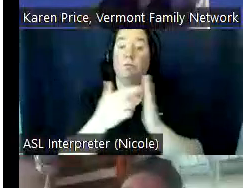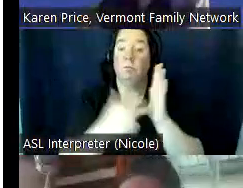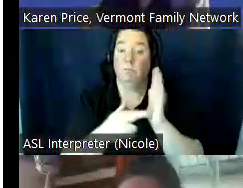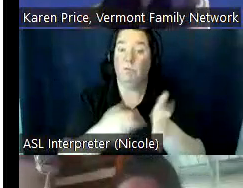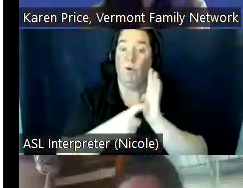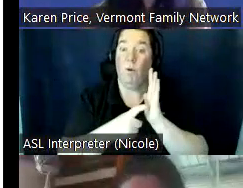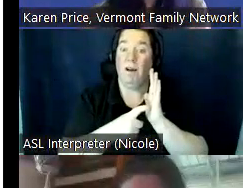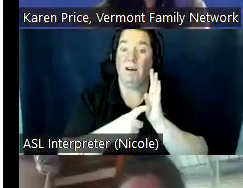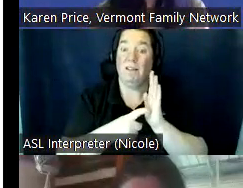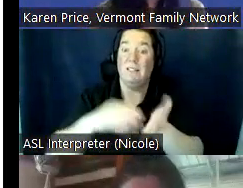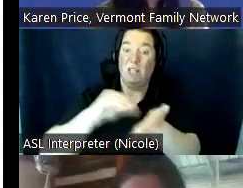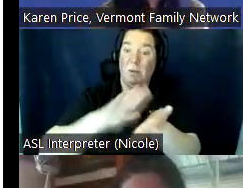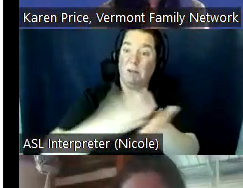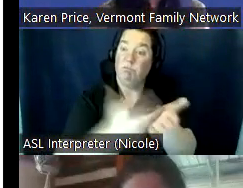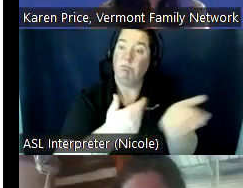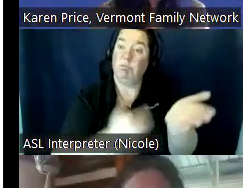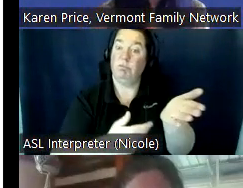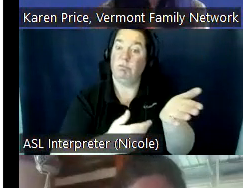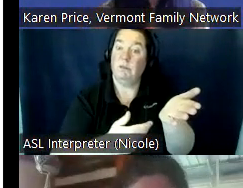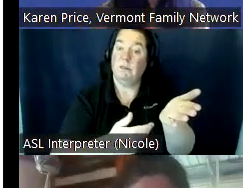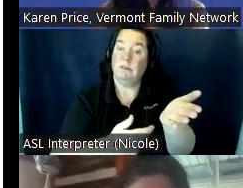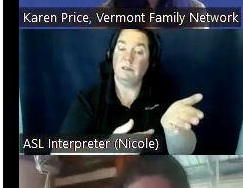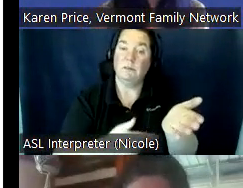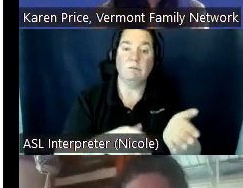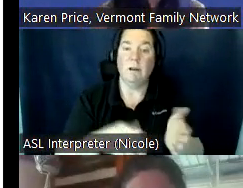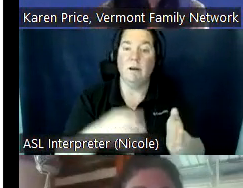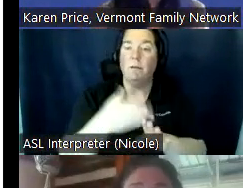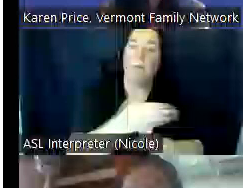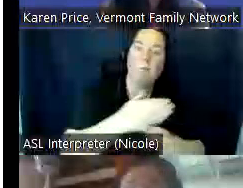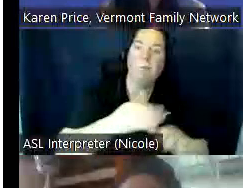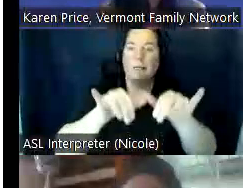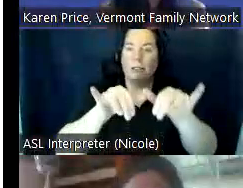the documentation of 3 measures of adverse effect for a basic skill area, those measures